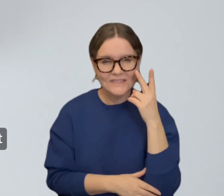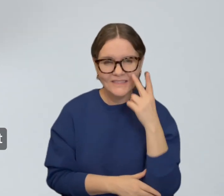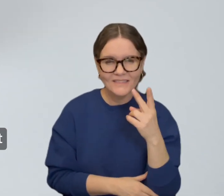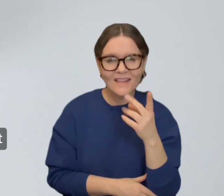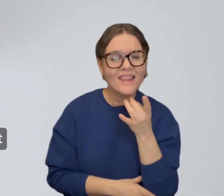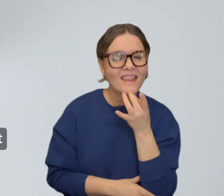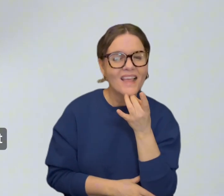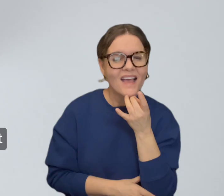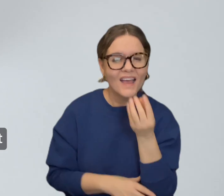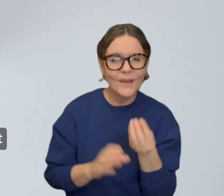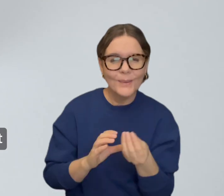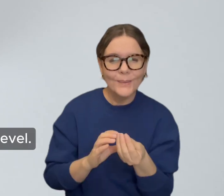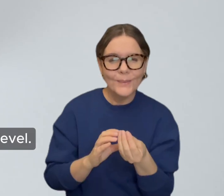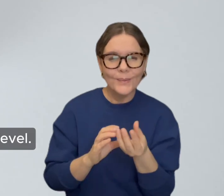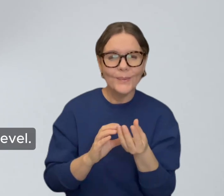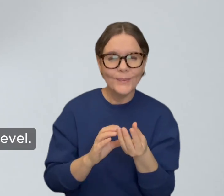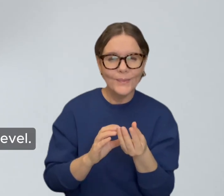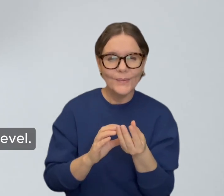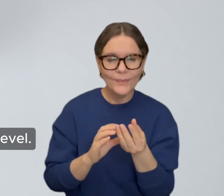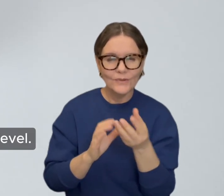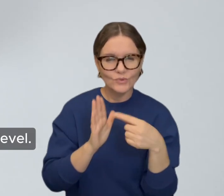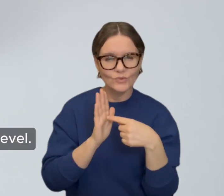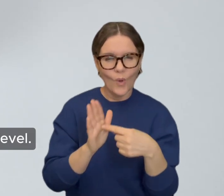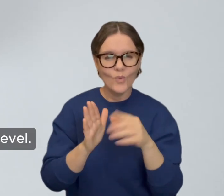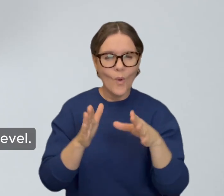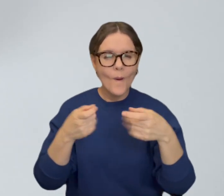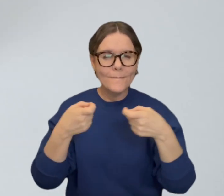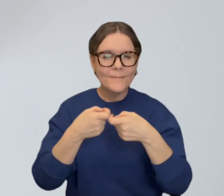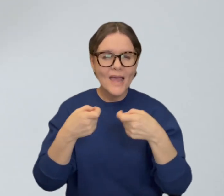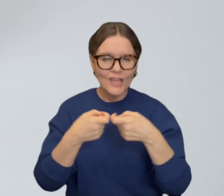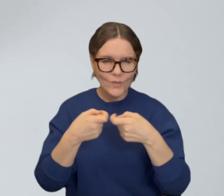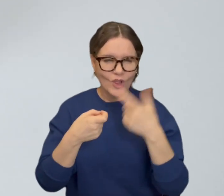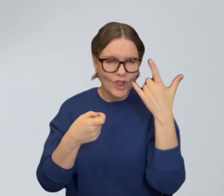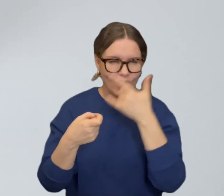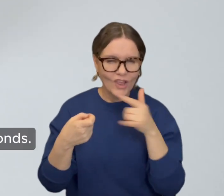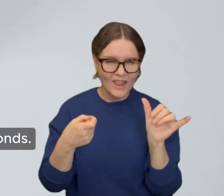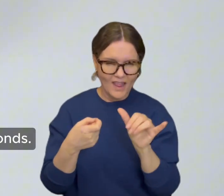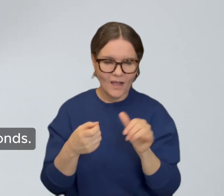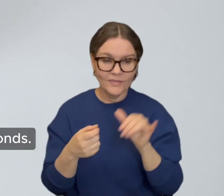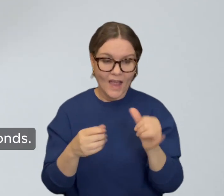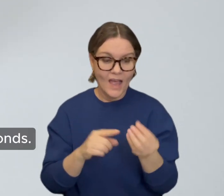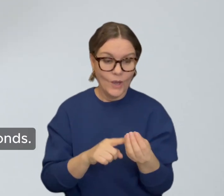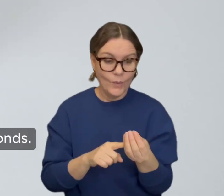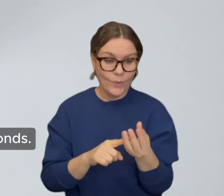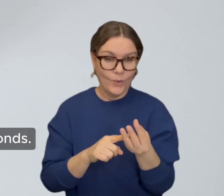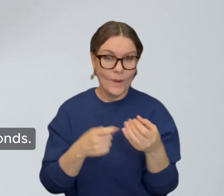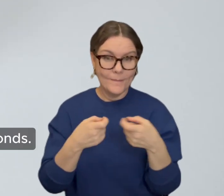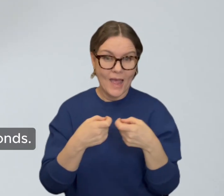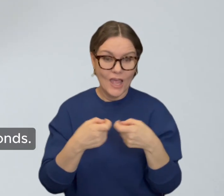there will be an LED light that indicates your battery level this shuts off after 5 Seconds